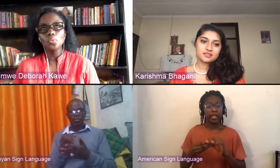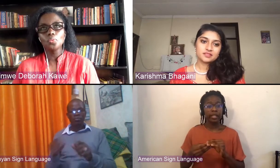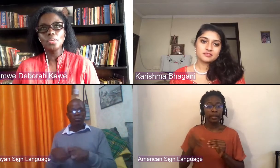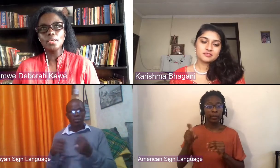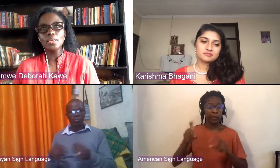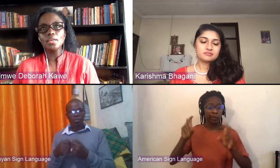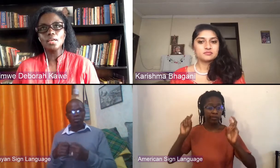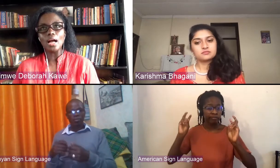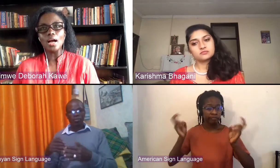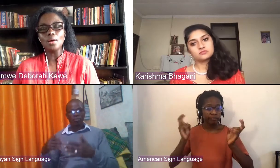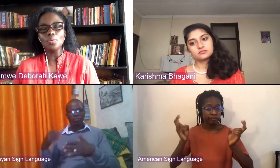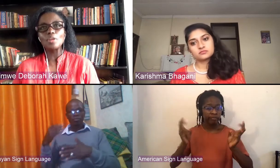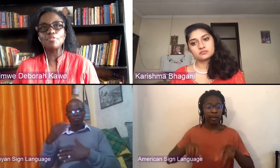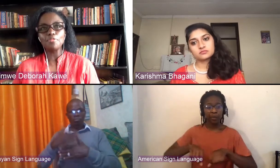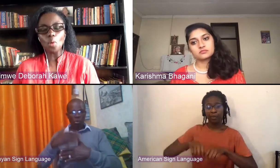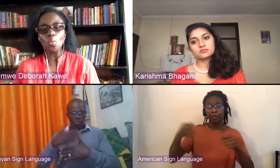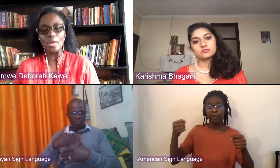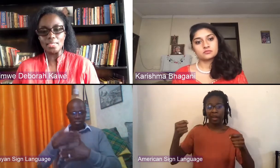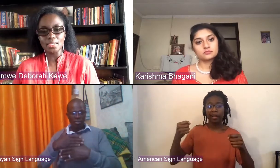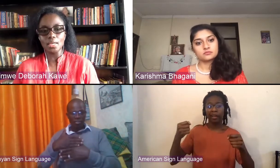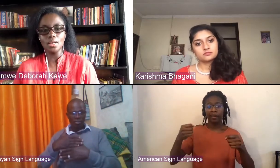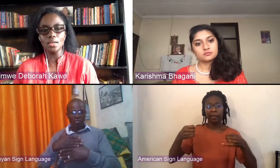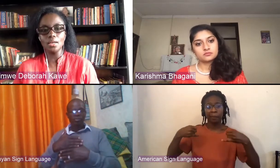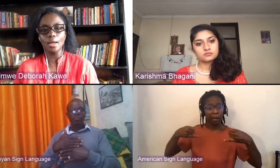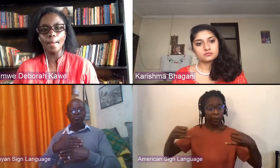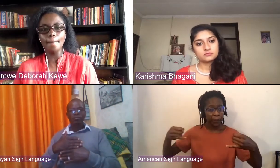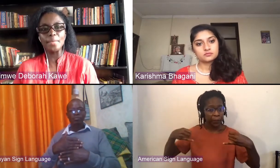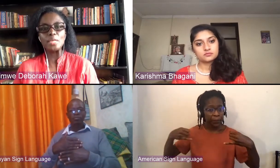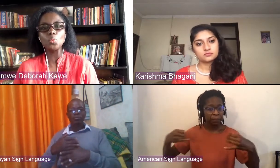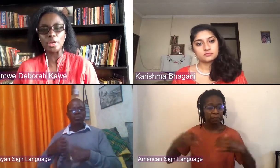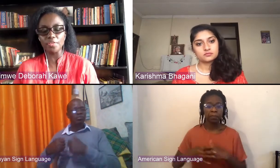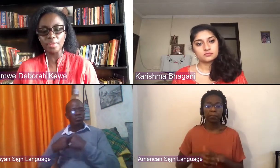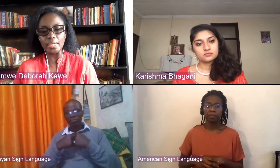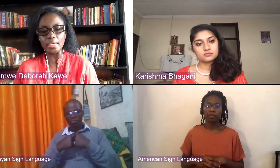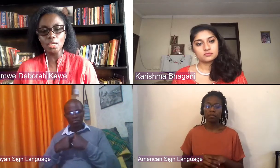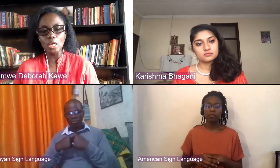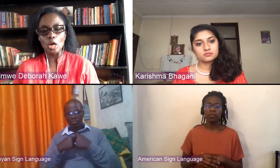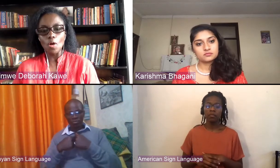we've always been weary of someone stomping KITF